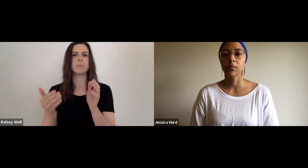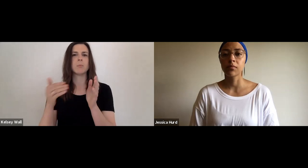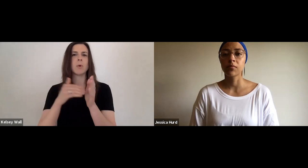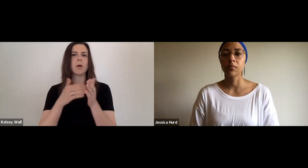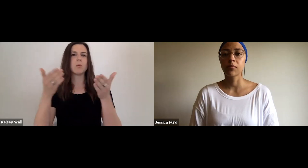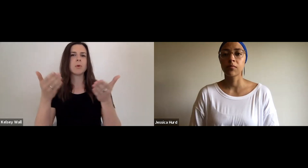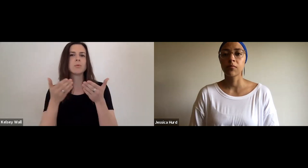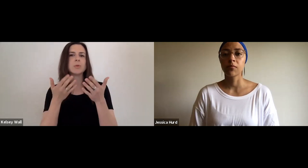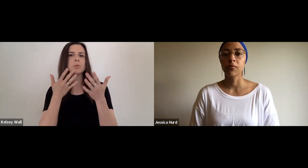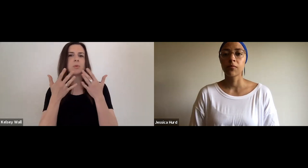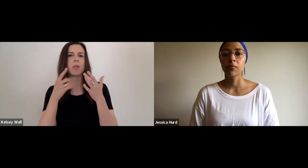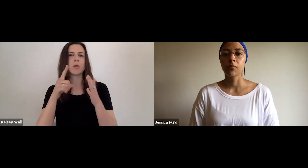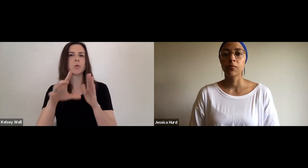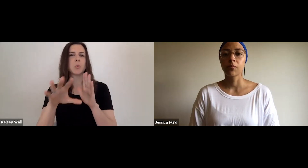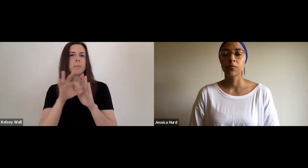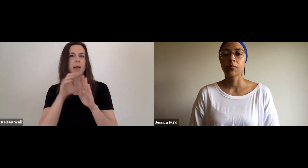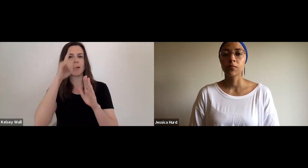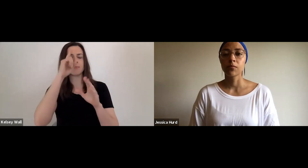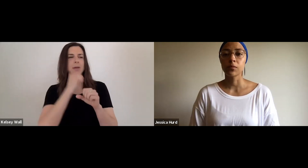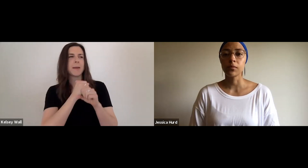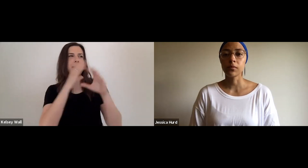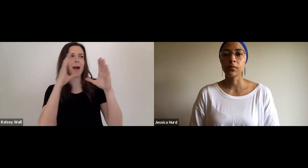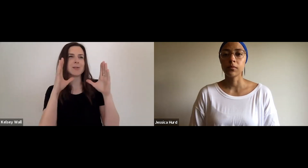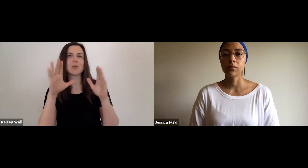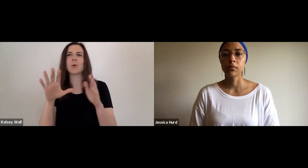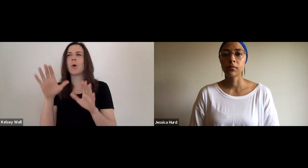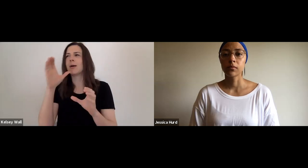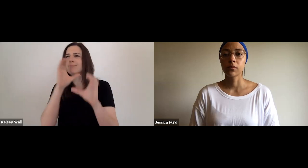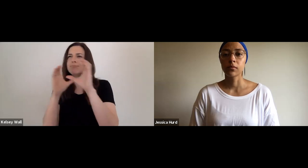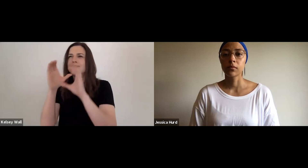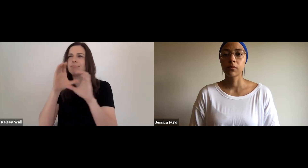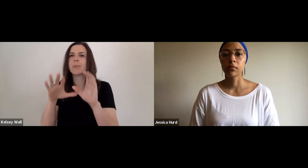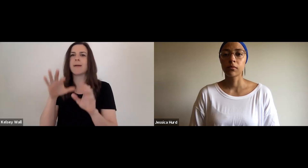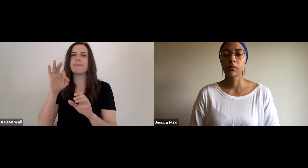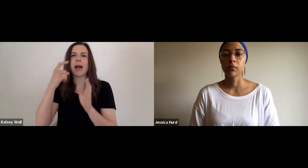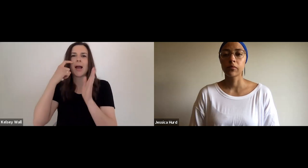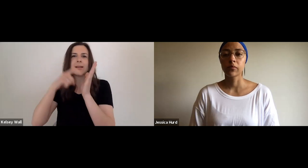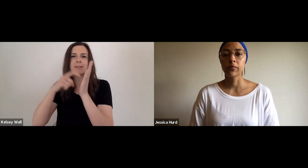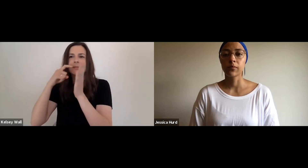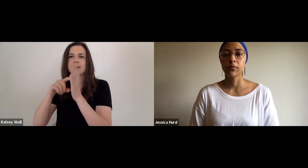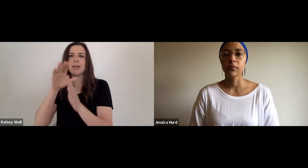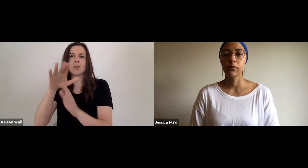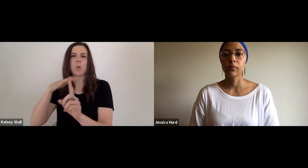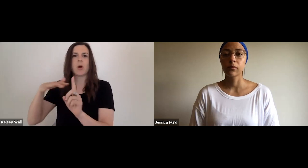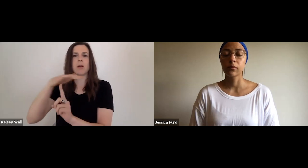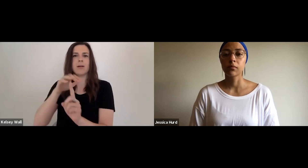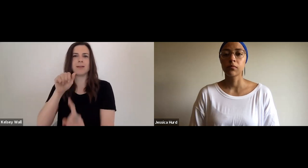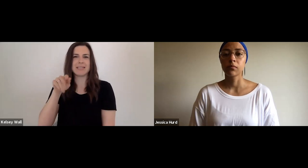OK. Now I'd like to introduce the color visualization. Look around your room.